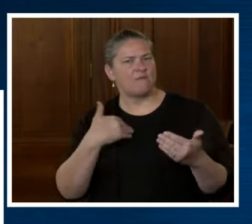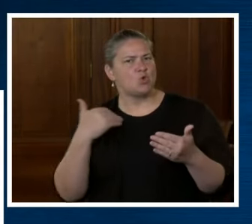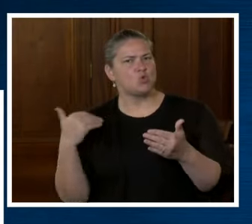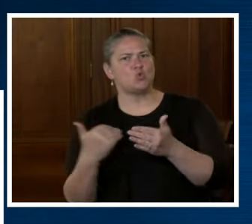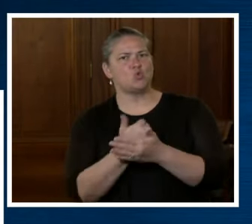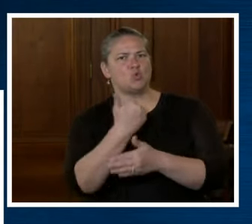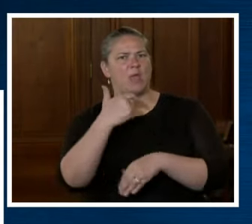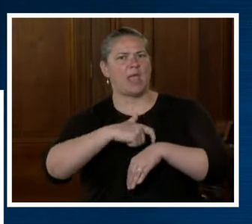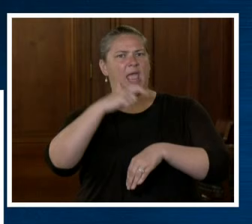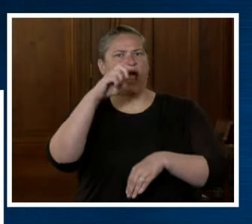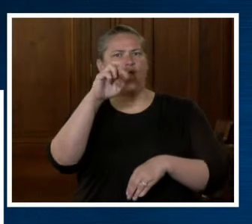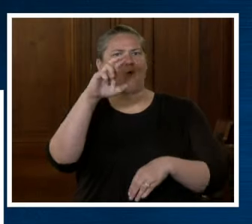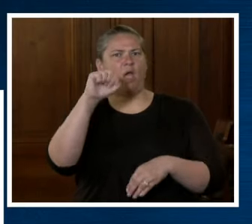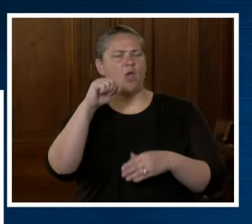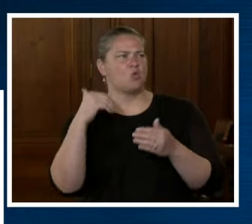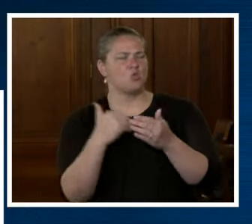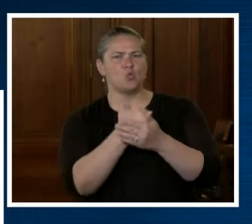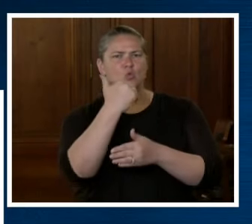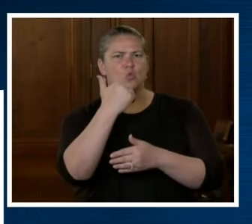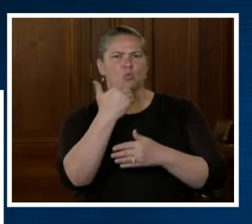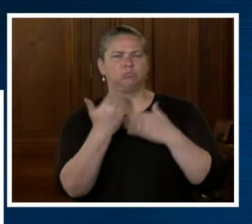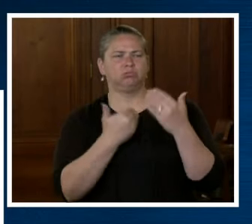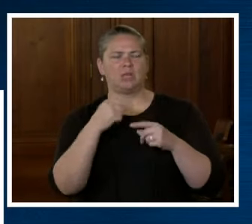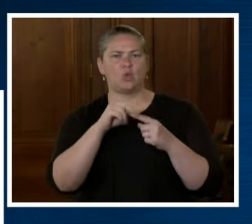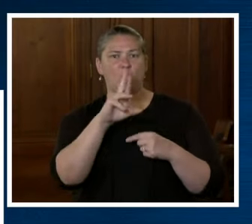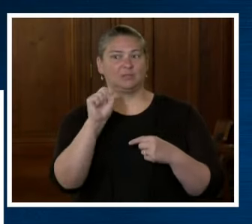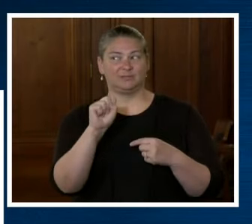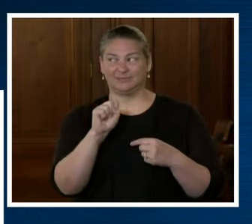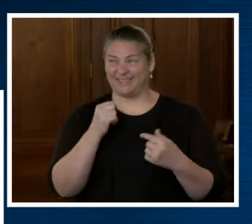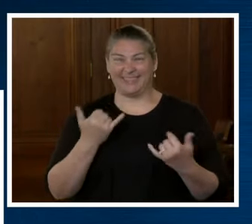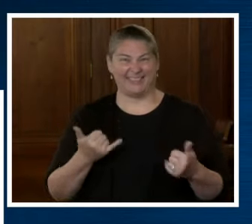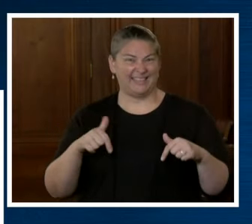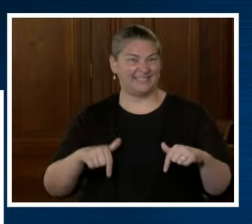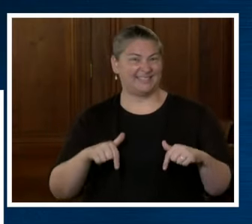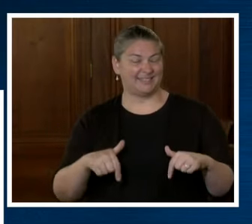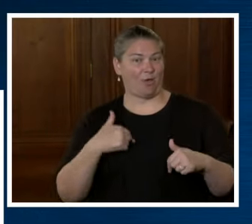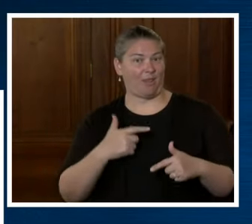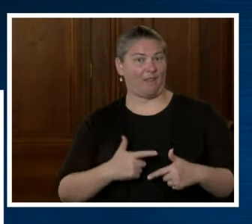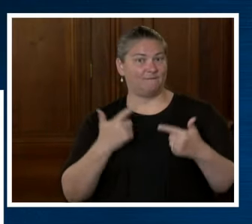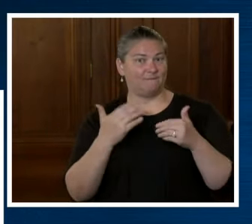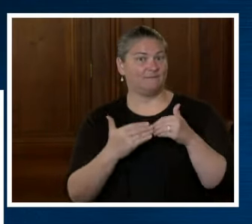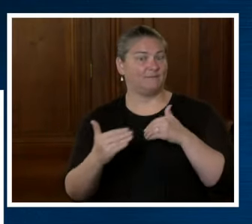NEED THAT PEOPLE ARE GIVING CROWS TO RIGHT NOW. WE ARE GOING TO HAVE TO HAVE --